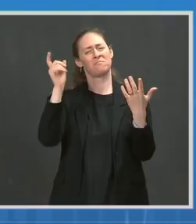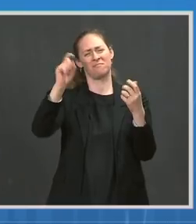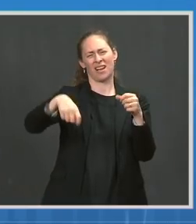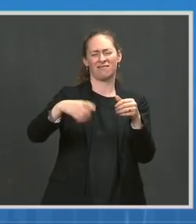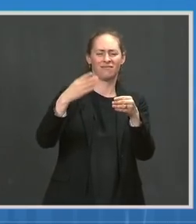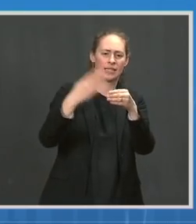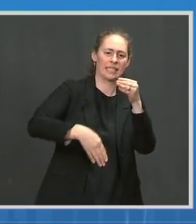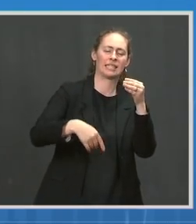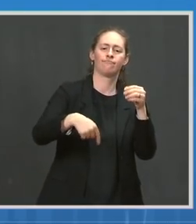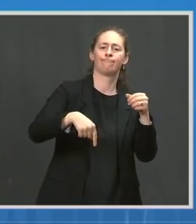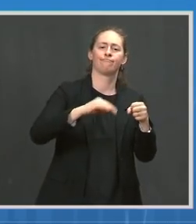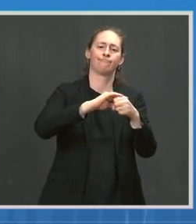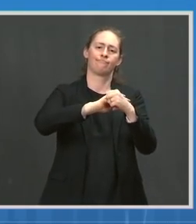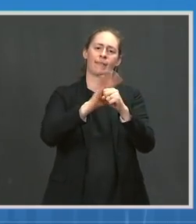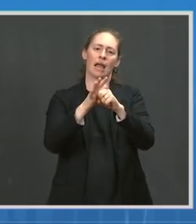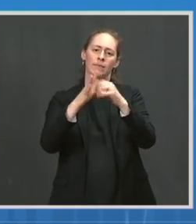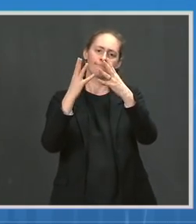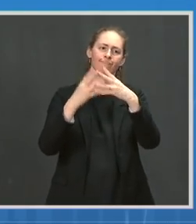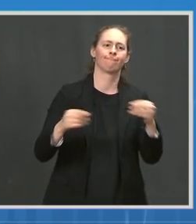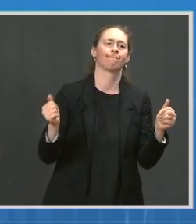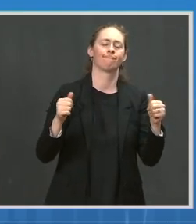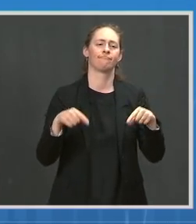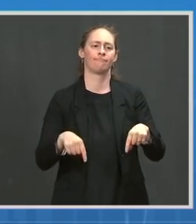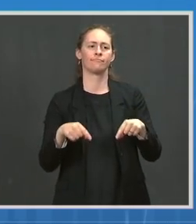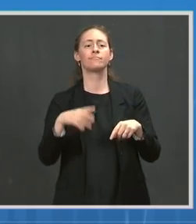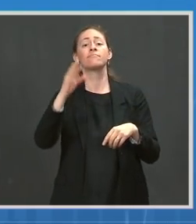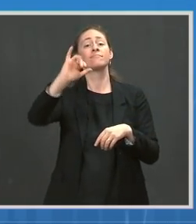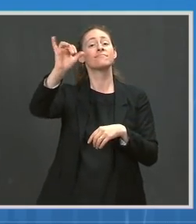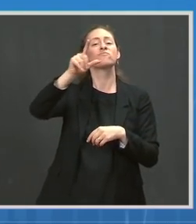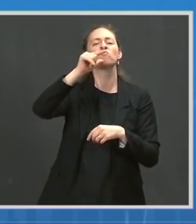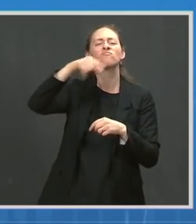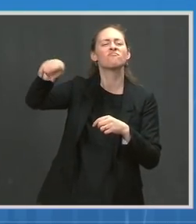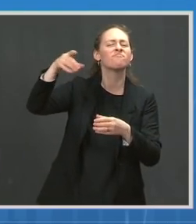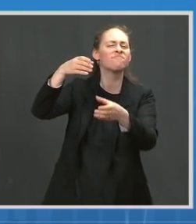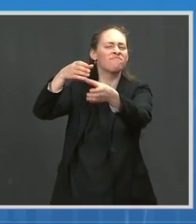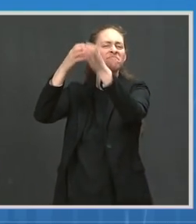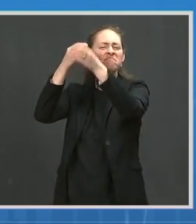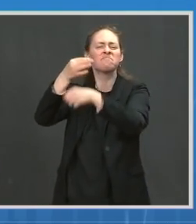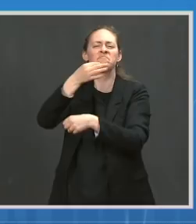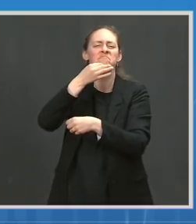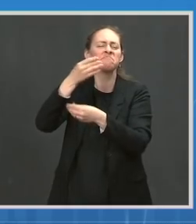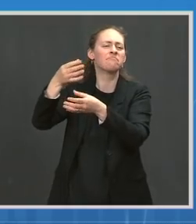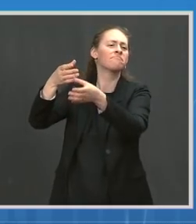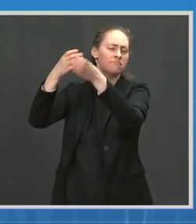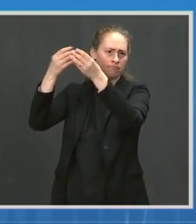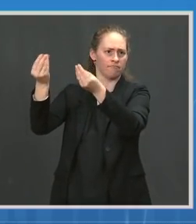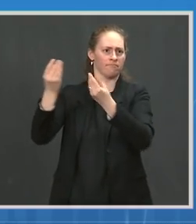Data from CDC and other experts continue to show that the COVID-19 vaccines we are using are effective